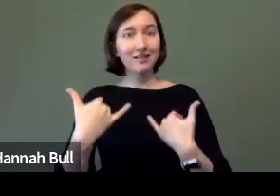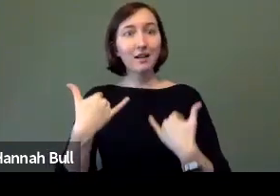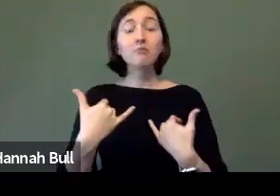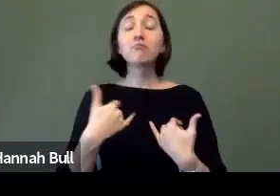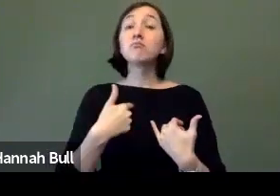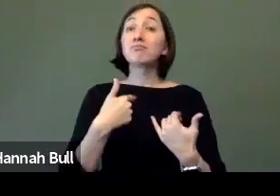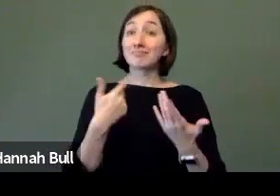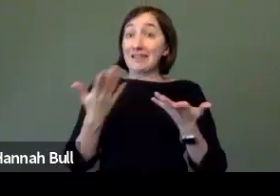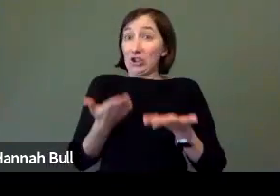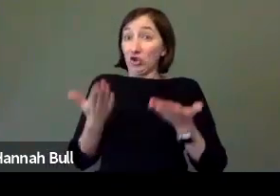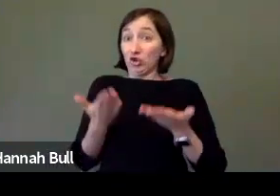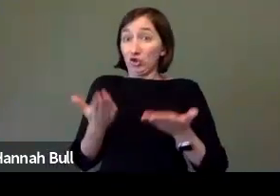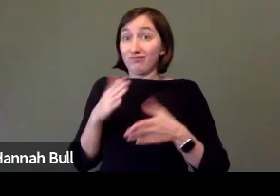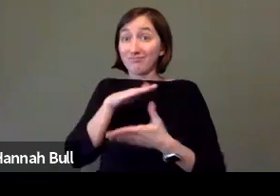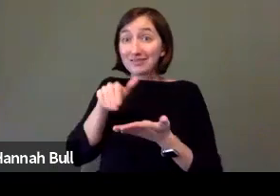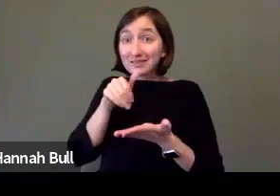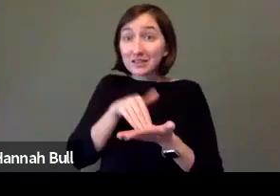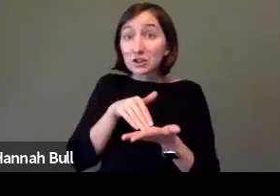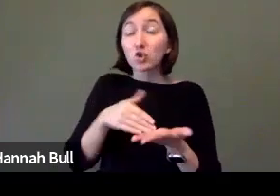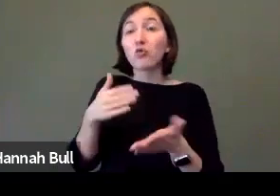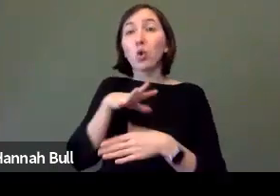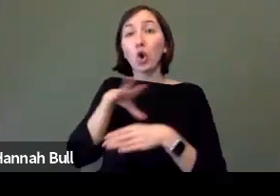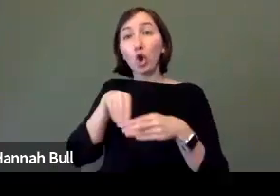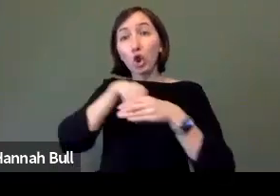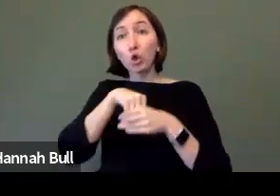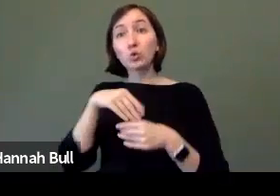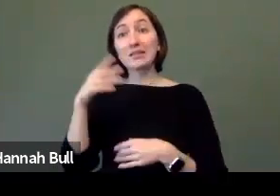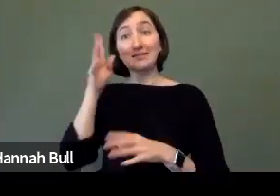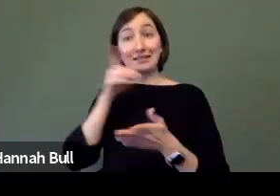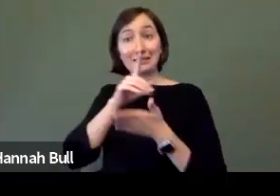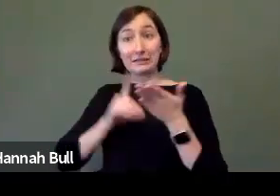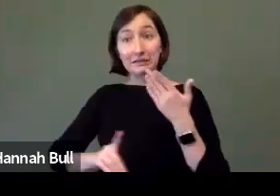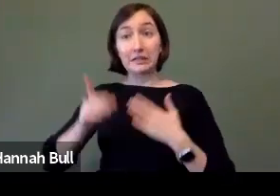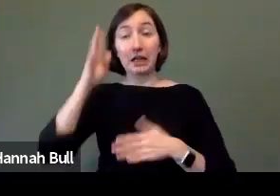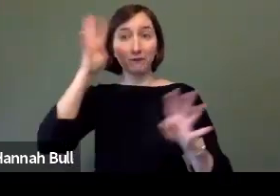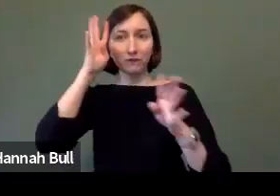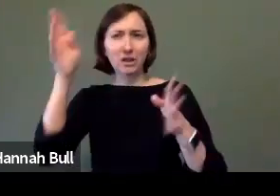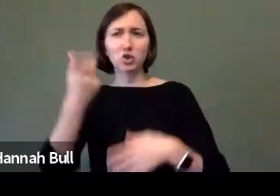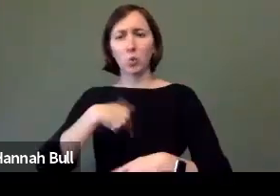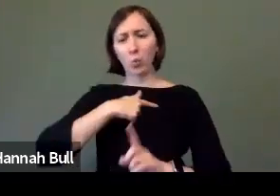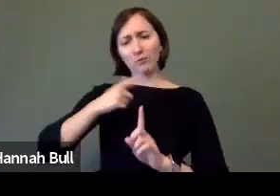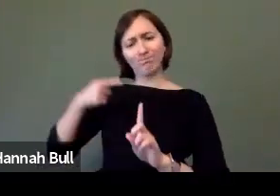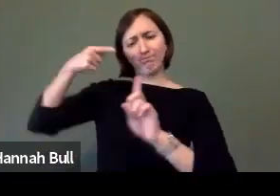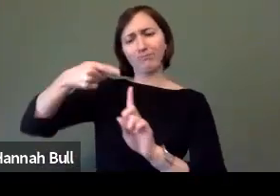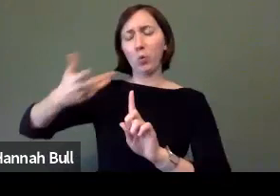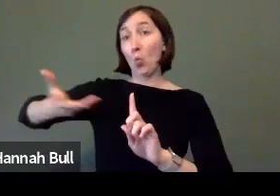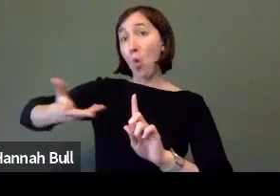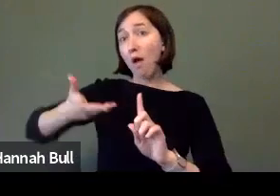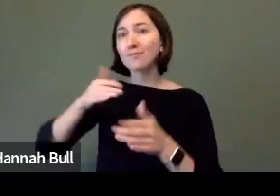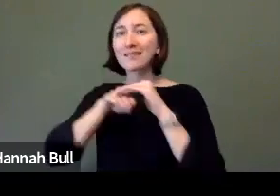here at Georgia Tech. We are all about accessibility. We say accessibility made smart focused on accessibility